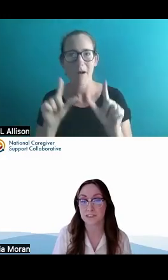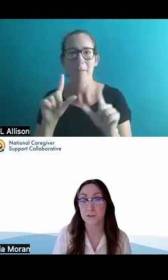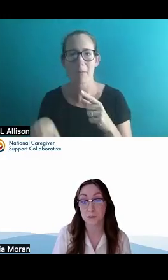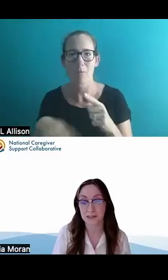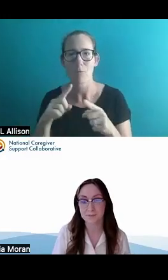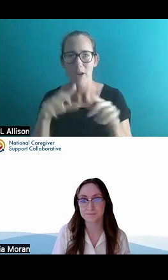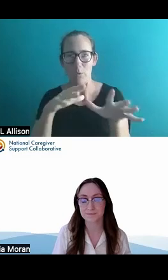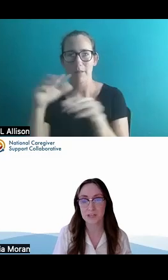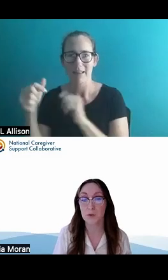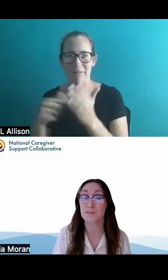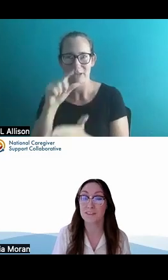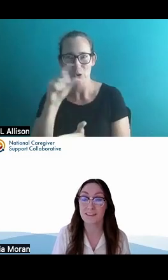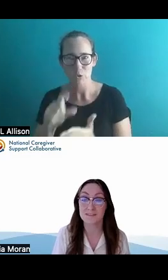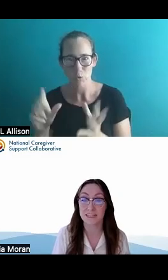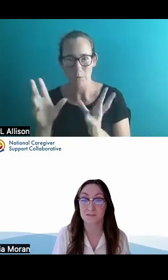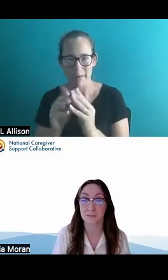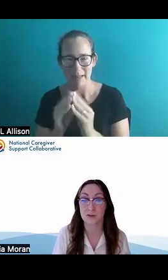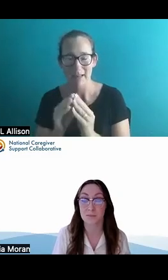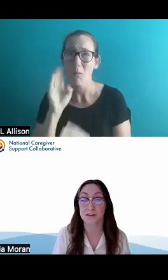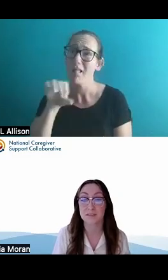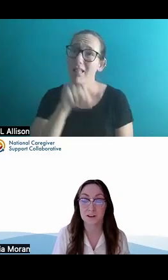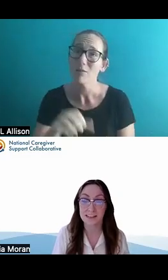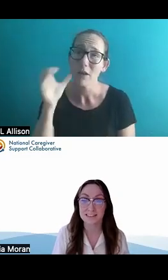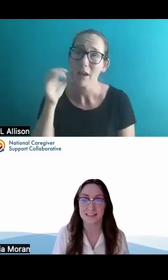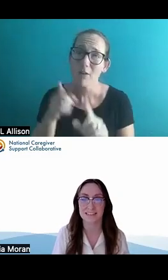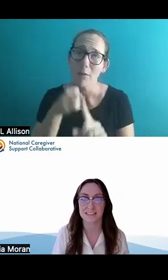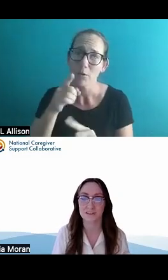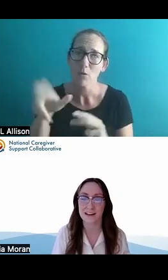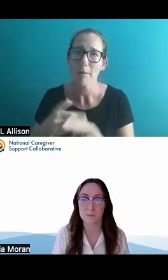this Zoom meeting. We would really love to hear from you about your experience at today's training